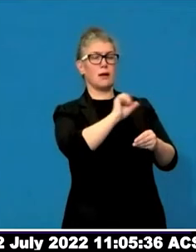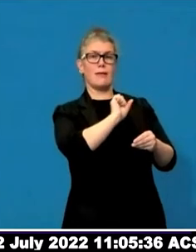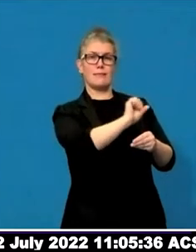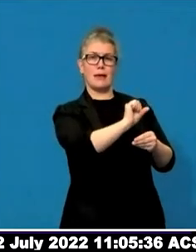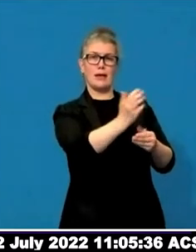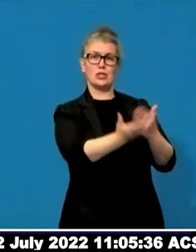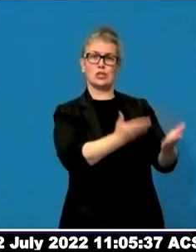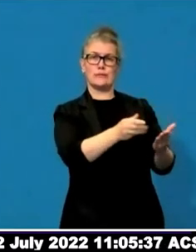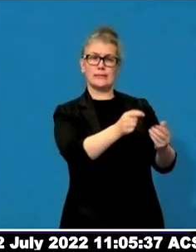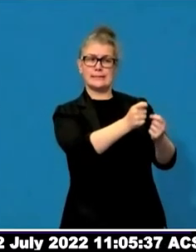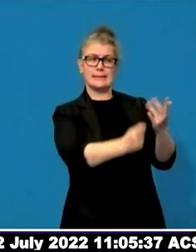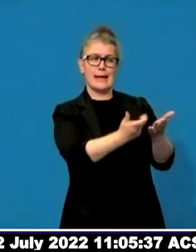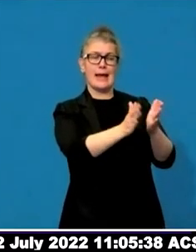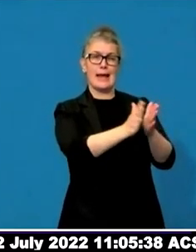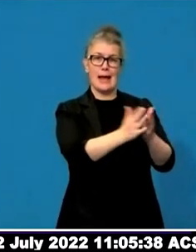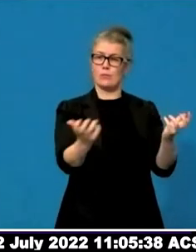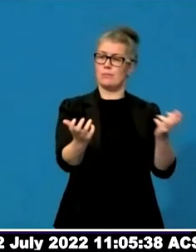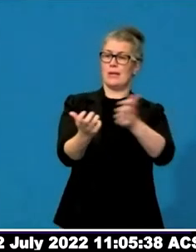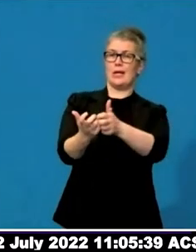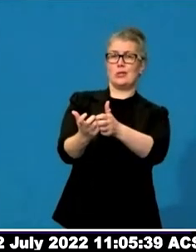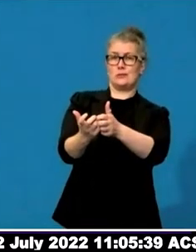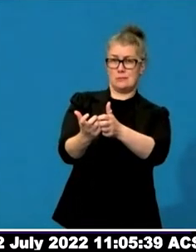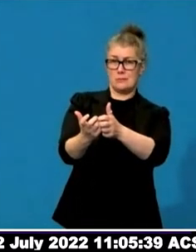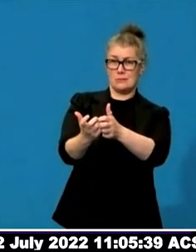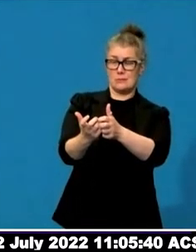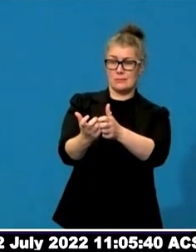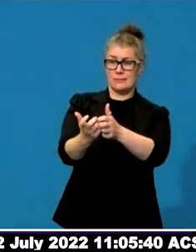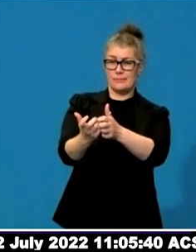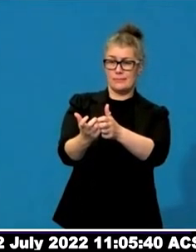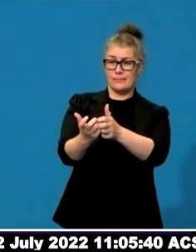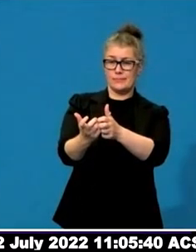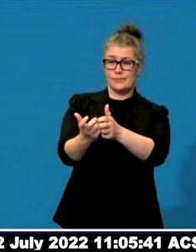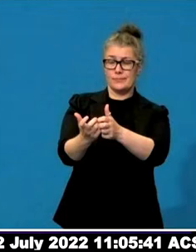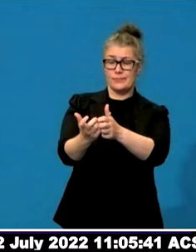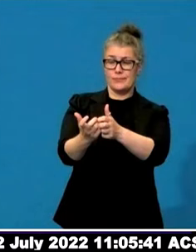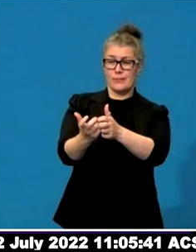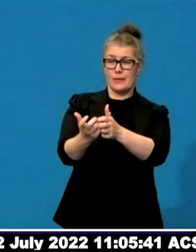around the service providers that are in place.